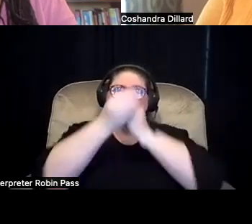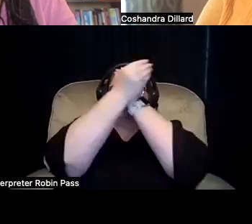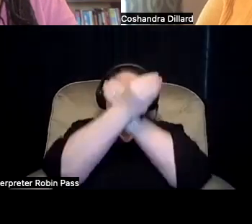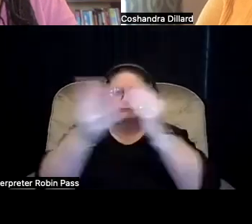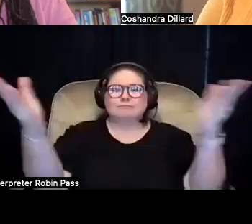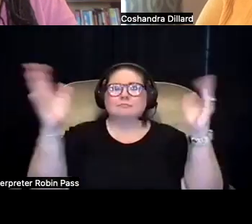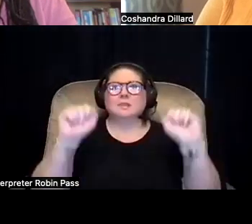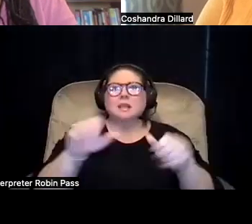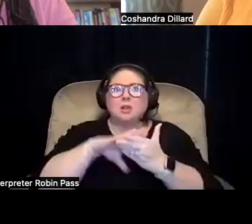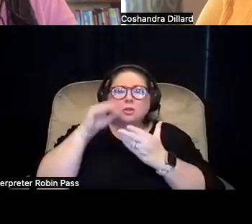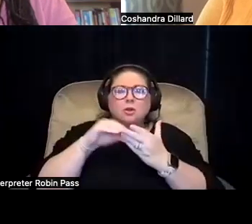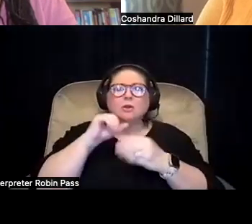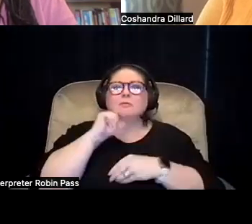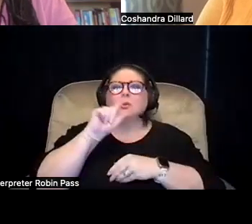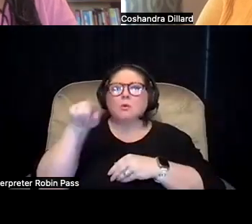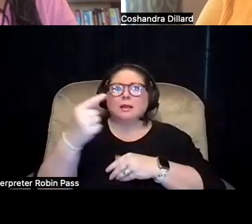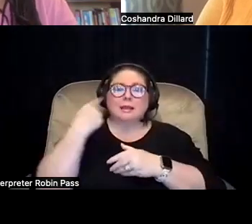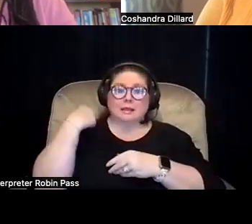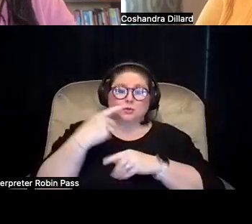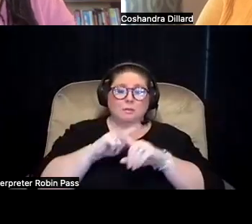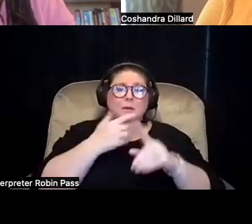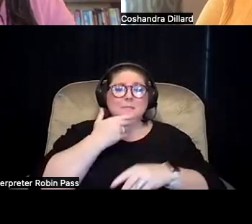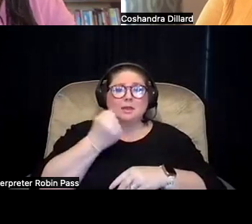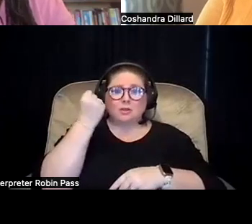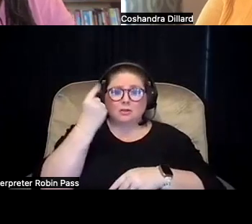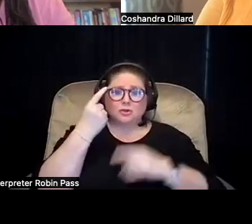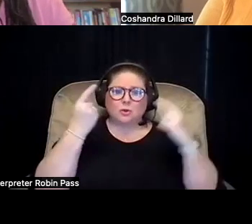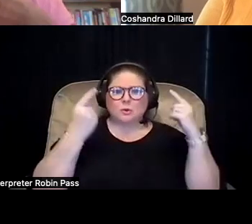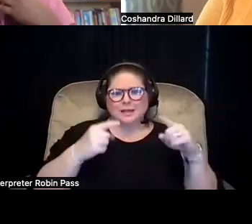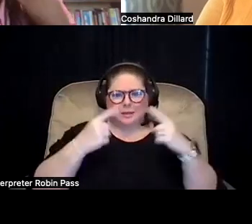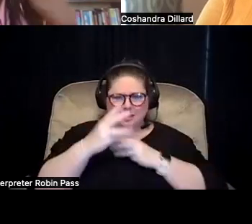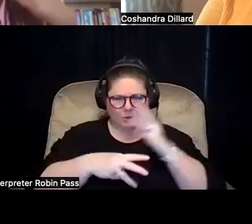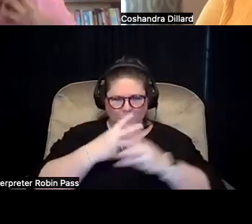just history but also learn and better understand what's happening in our world today so with